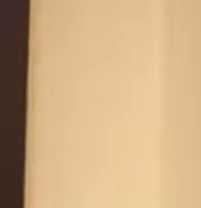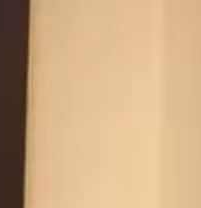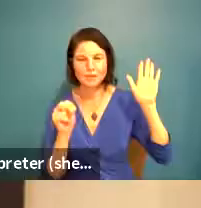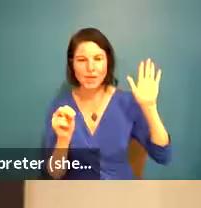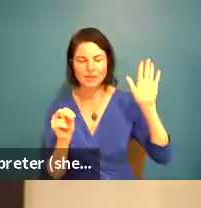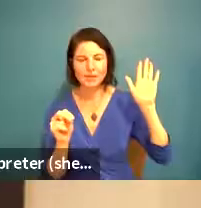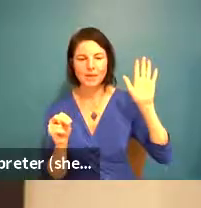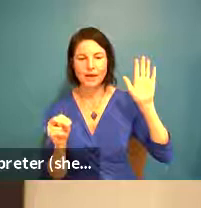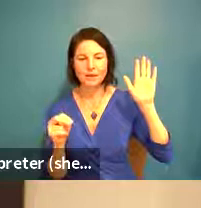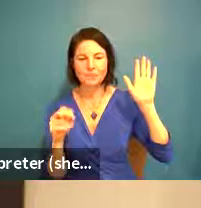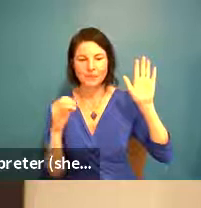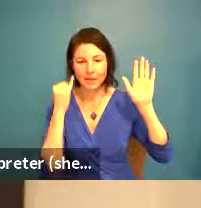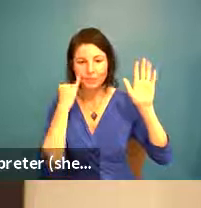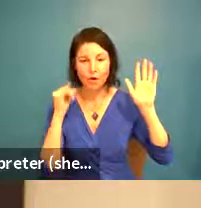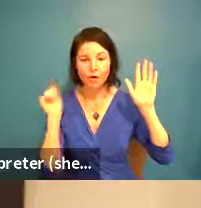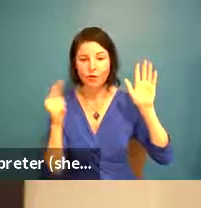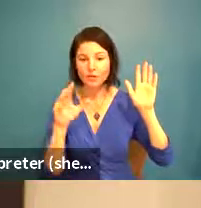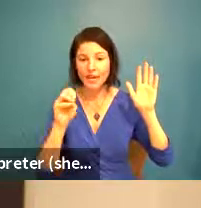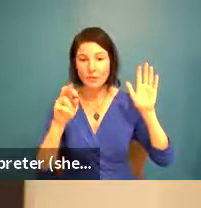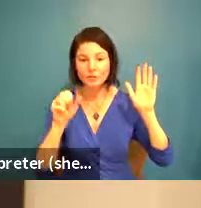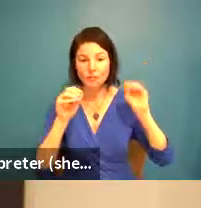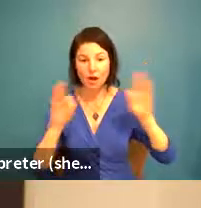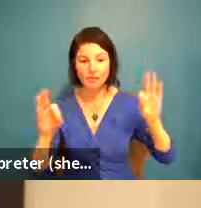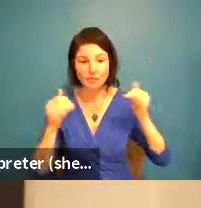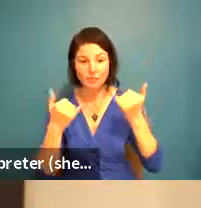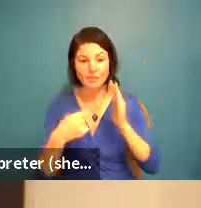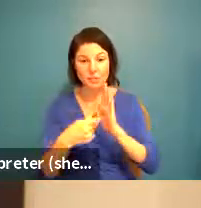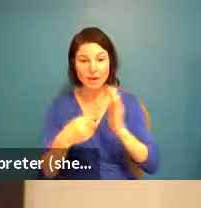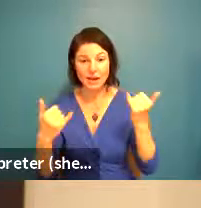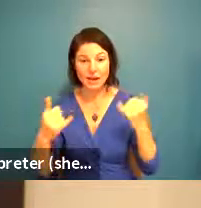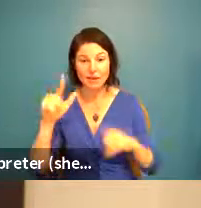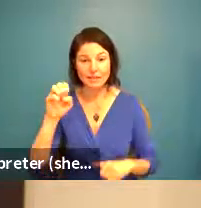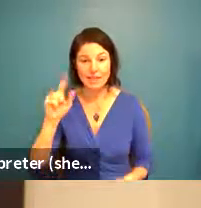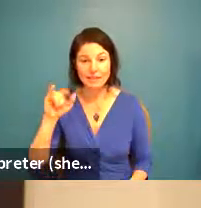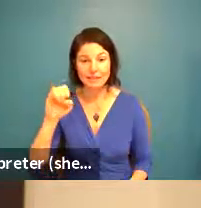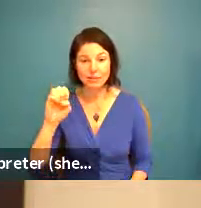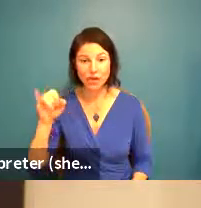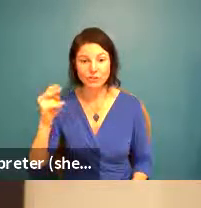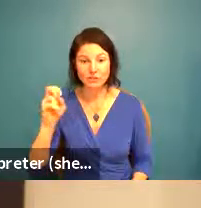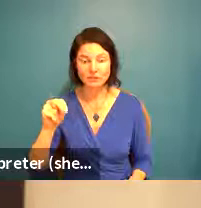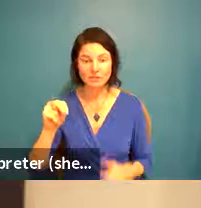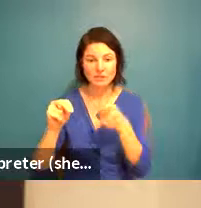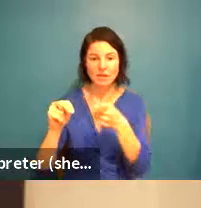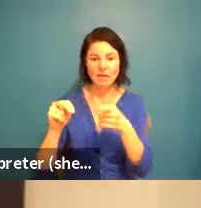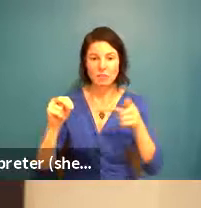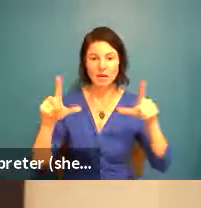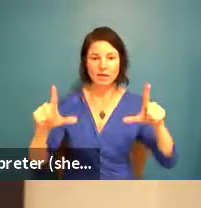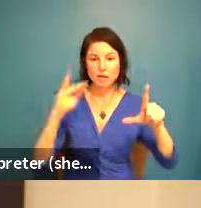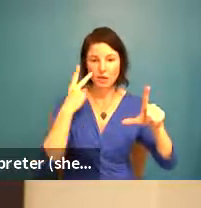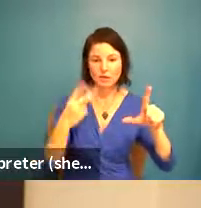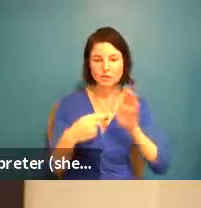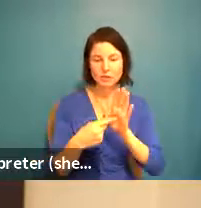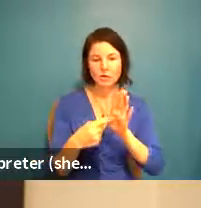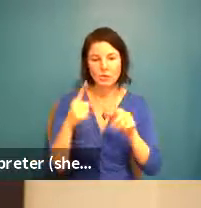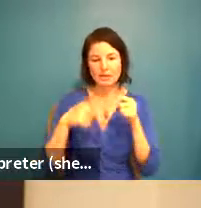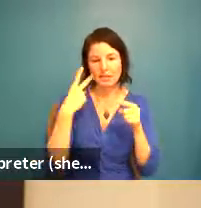Jennifer Weiler: This is Jen, if all cameras are off, like for example, right now, Leslley Johnson, camera is showing so you can't see